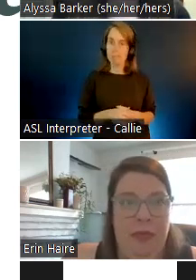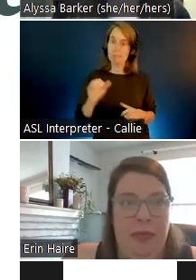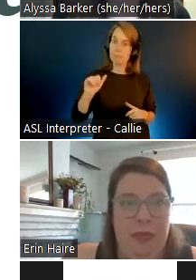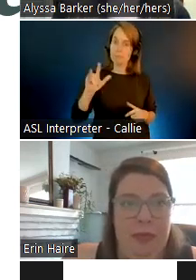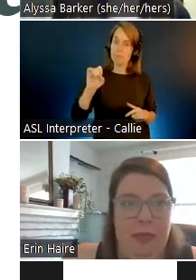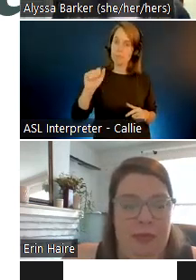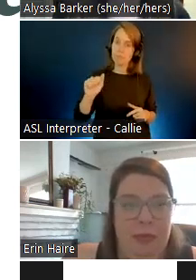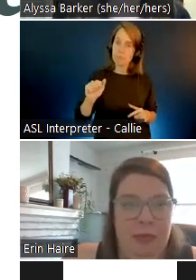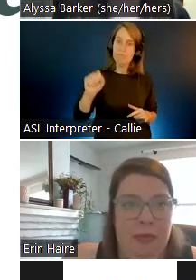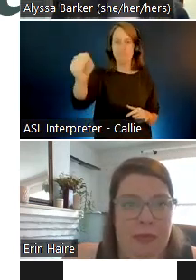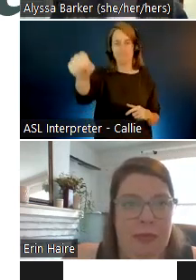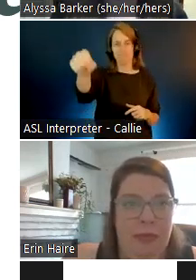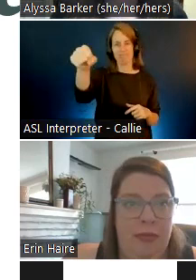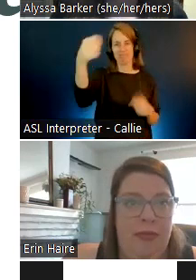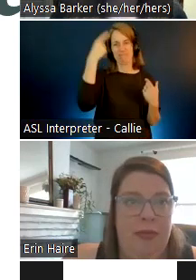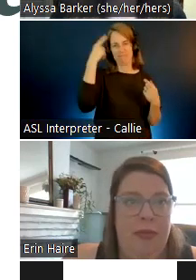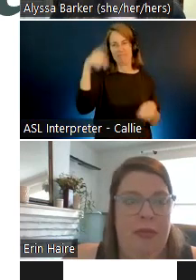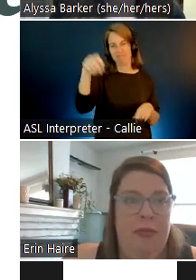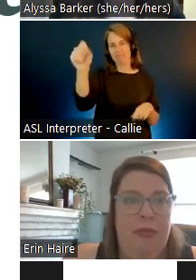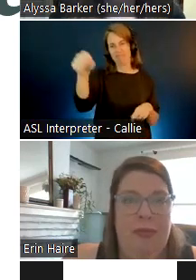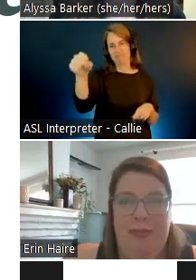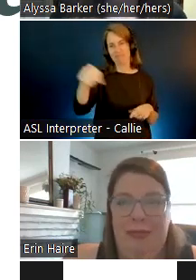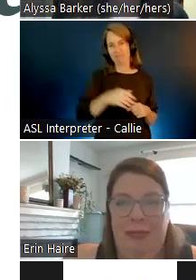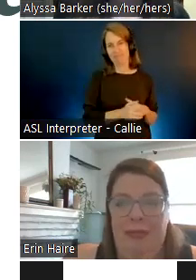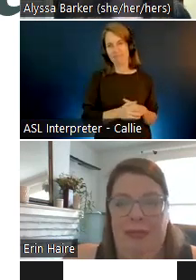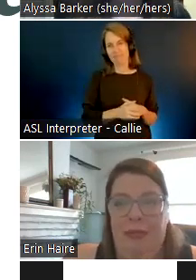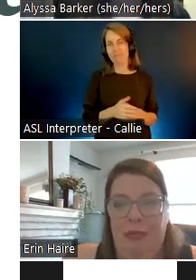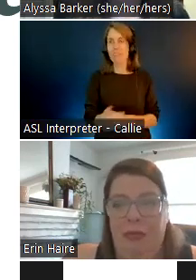i think yeah that sounds sounds like it to me the only thing i can think that that would turn into